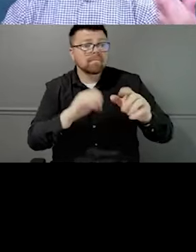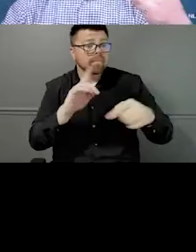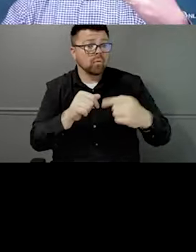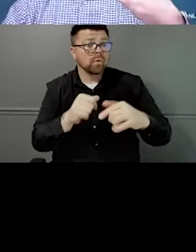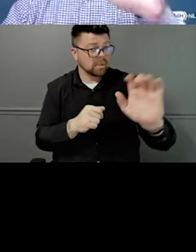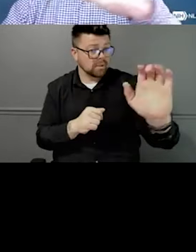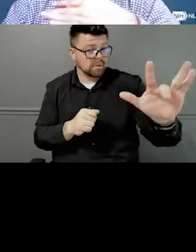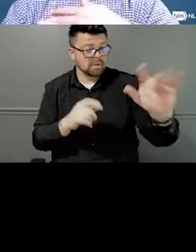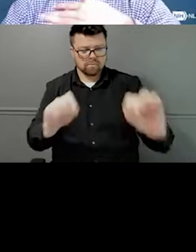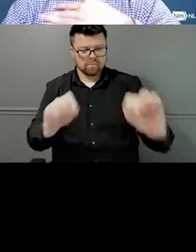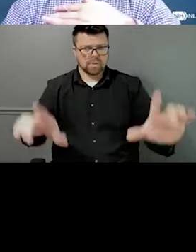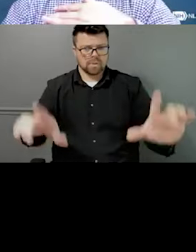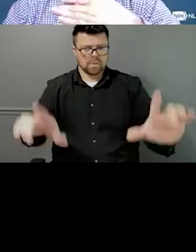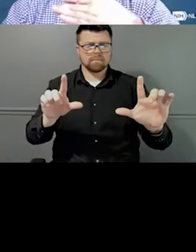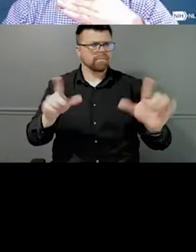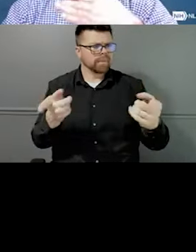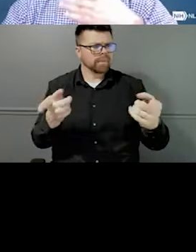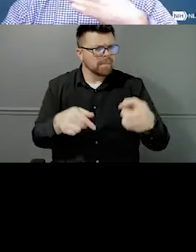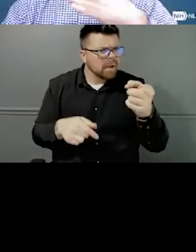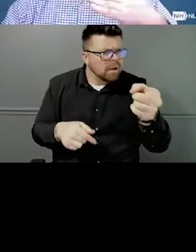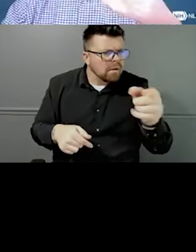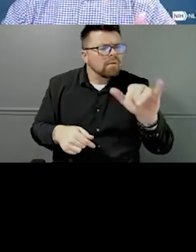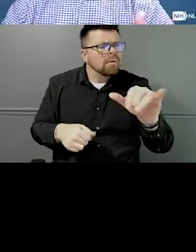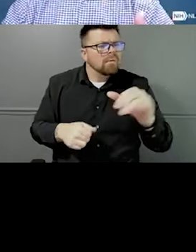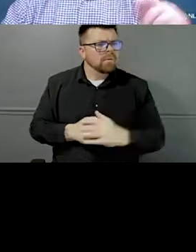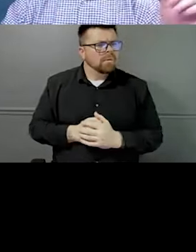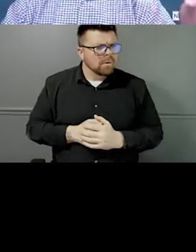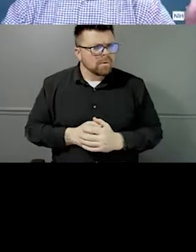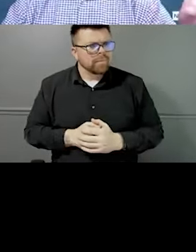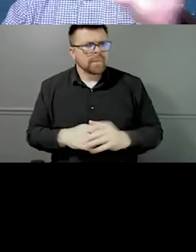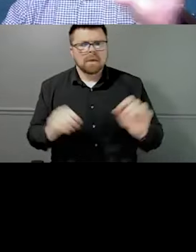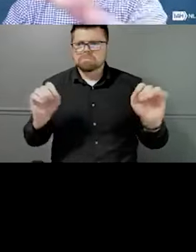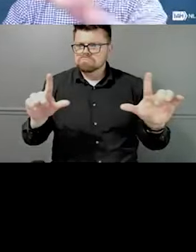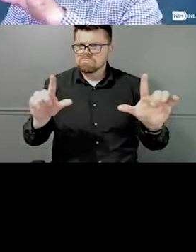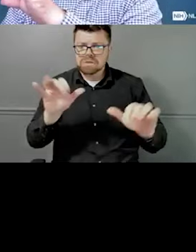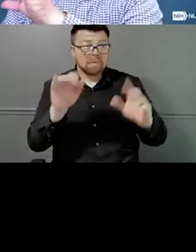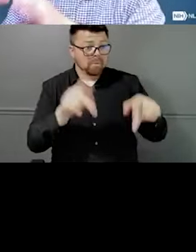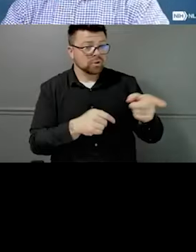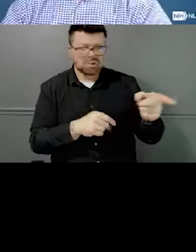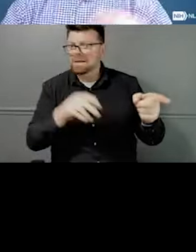they will actually go into that person's account. There'll be a banner at the very top,